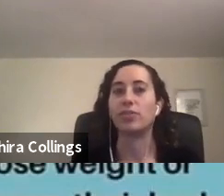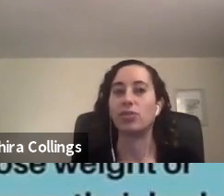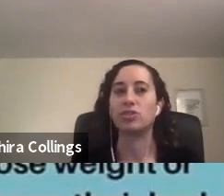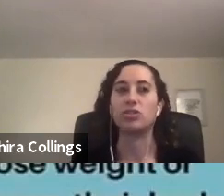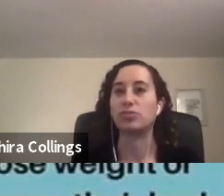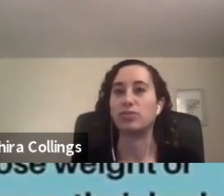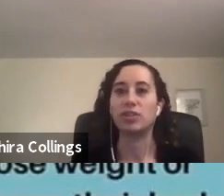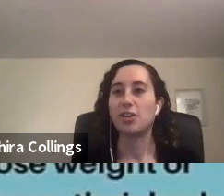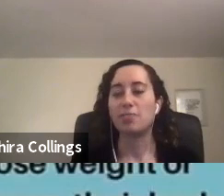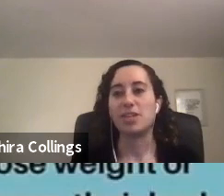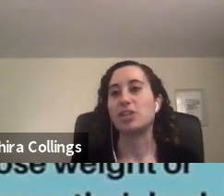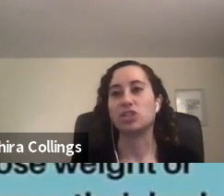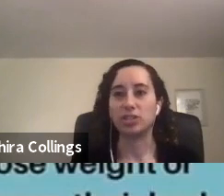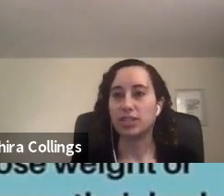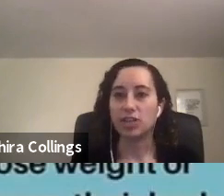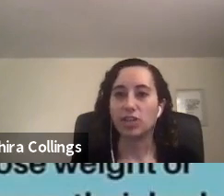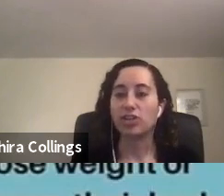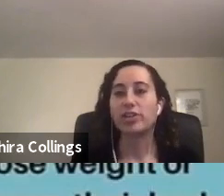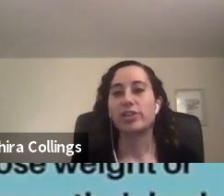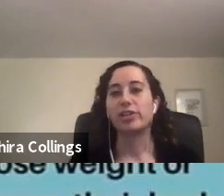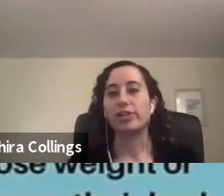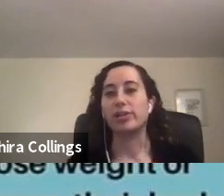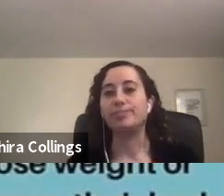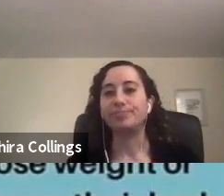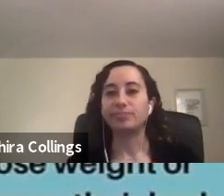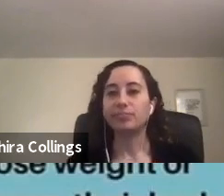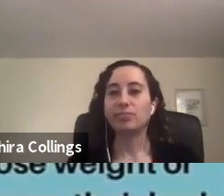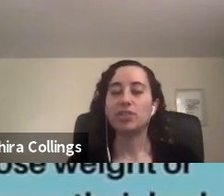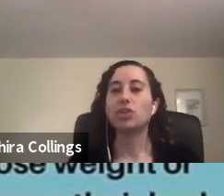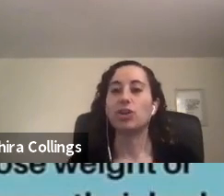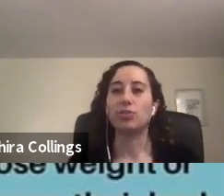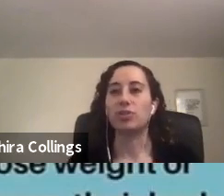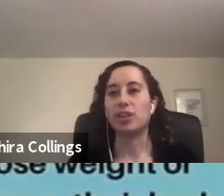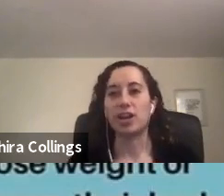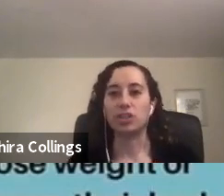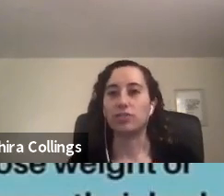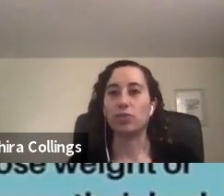to improve our mood or feel better it's not something we need to do to